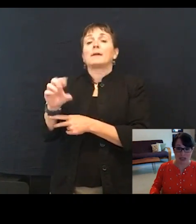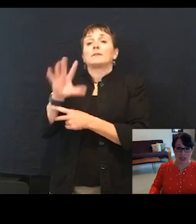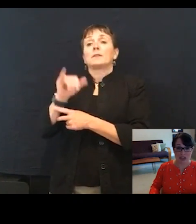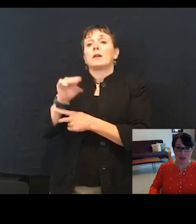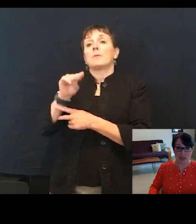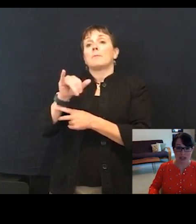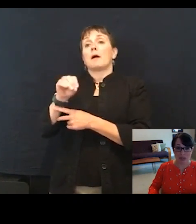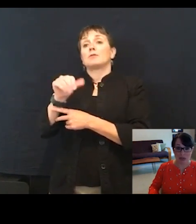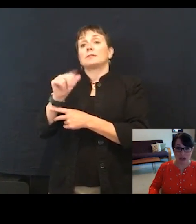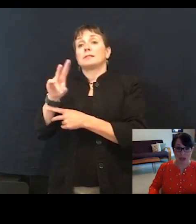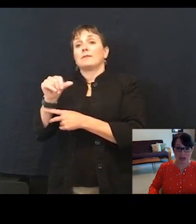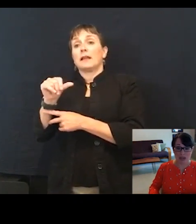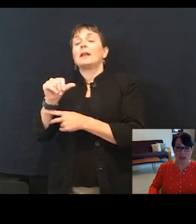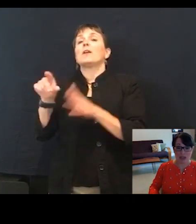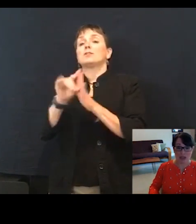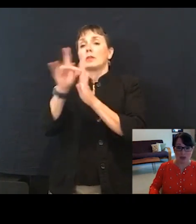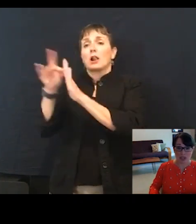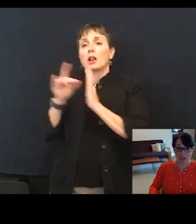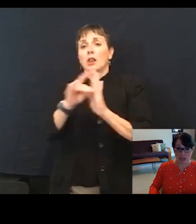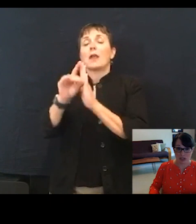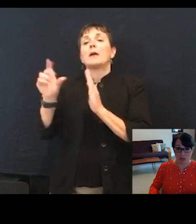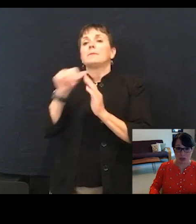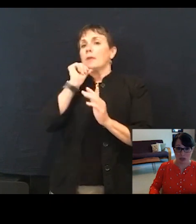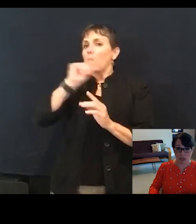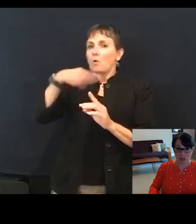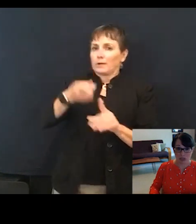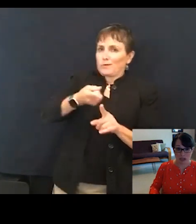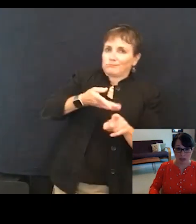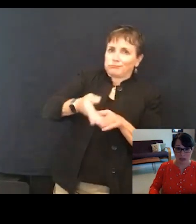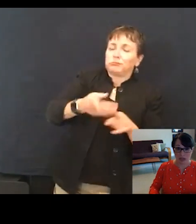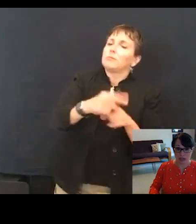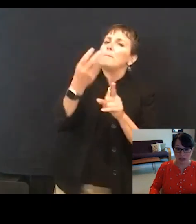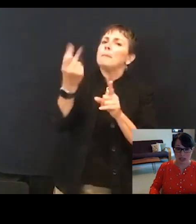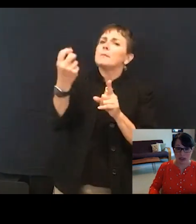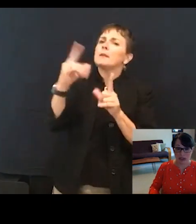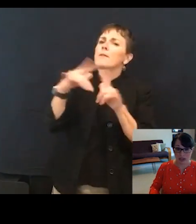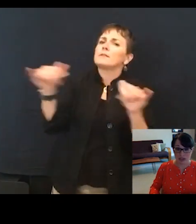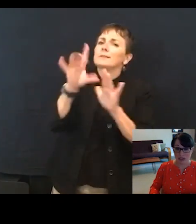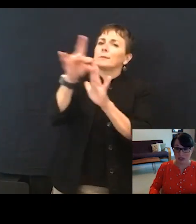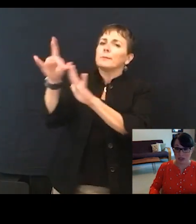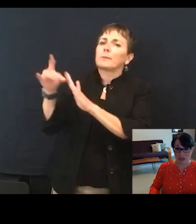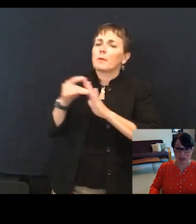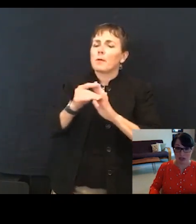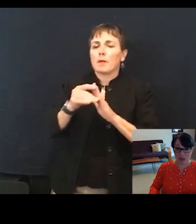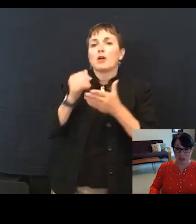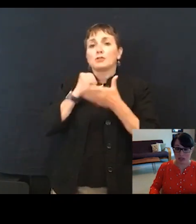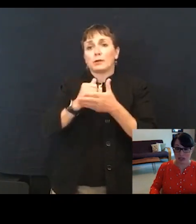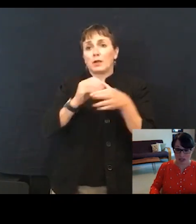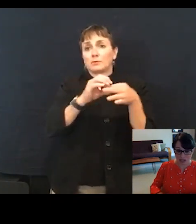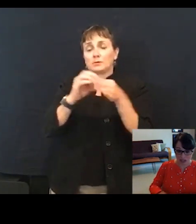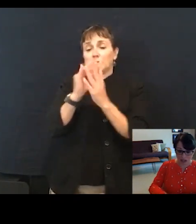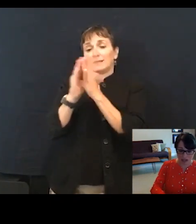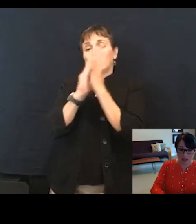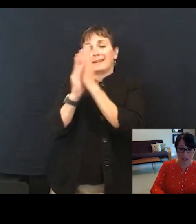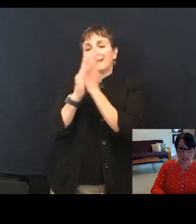and it helps stabilize the relationship between these hair cells, these stereo cilia and the hair cells.